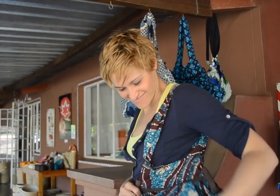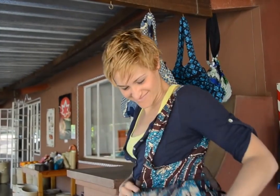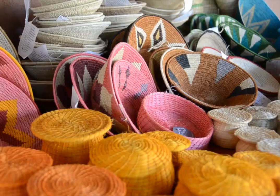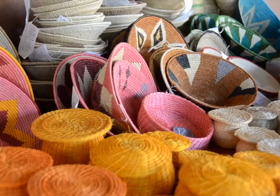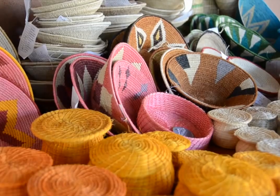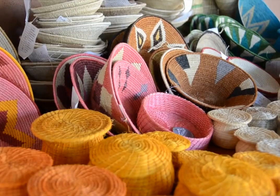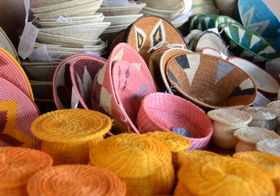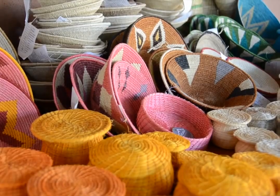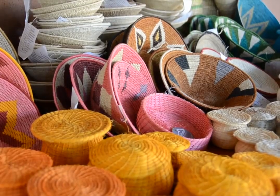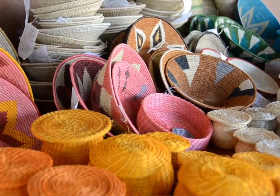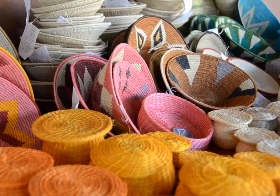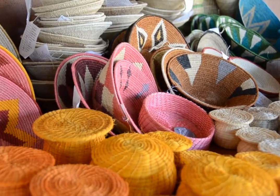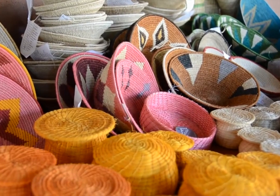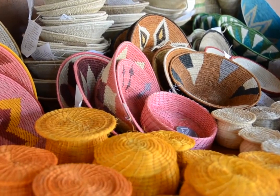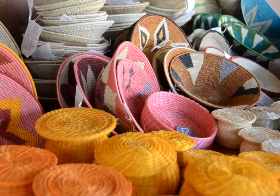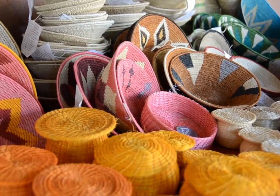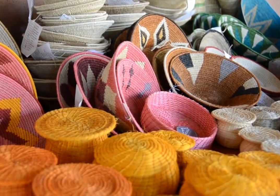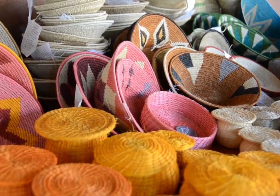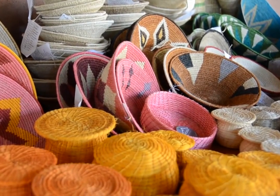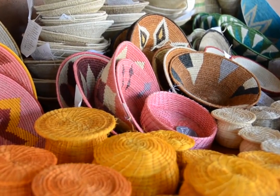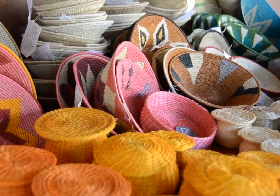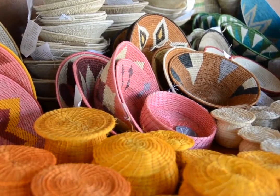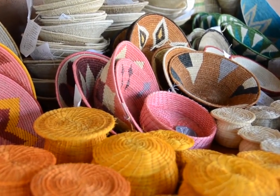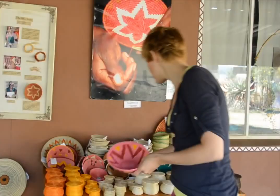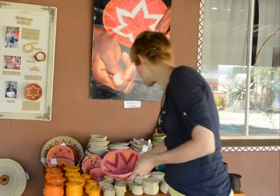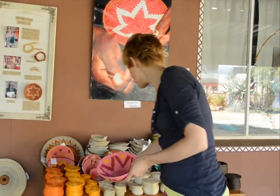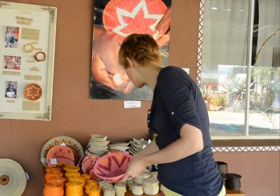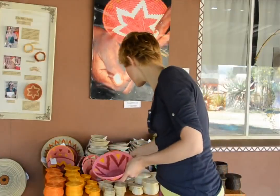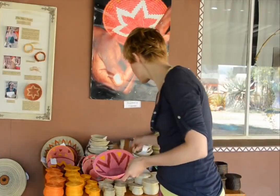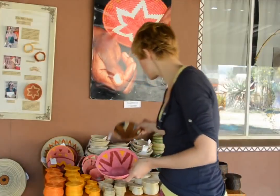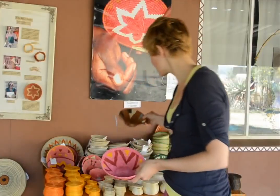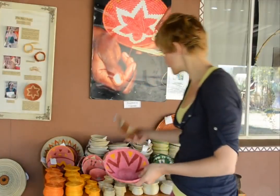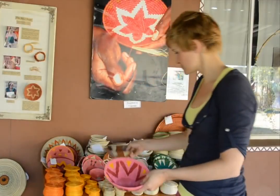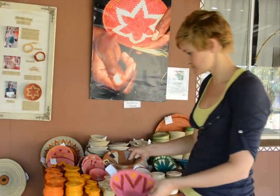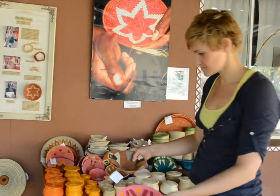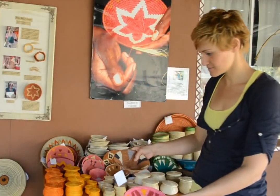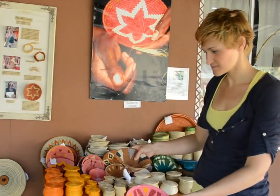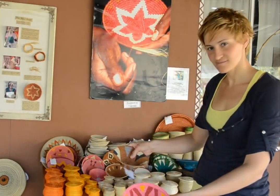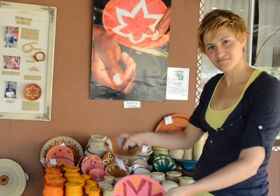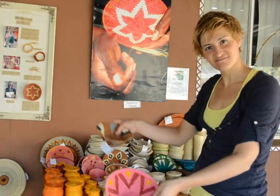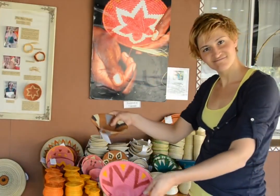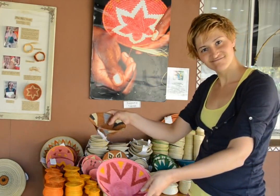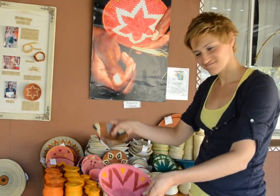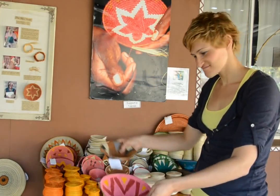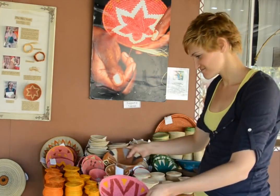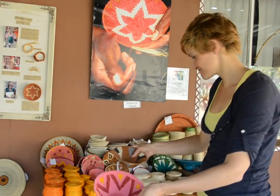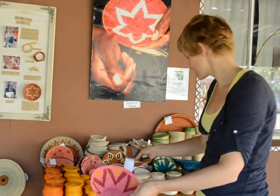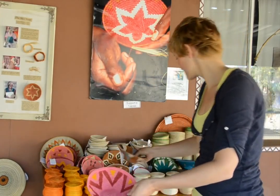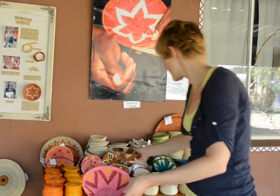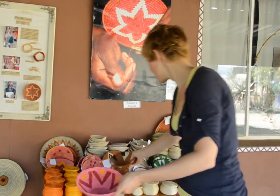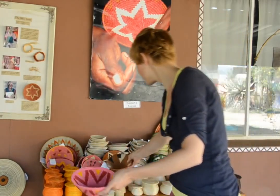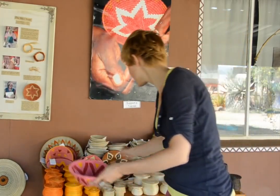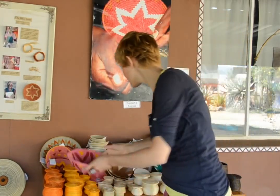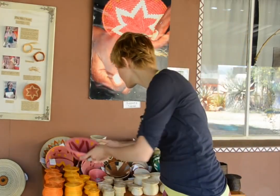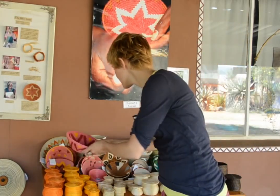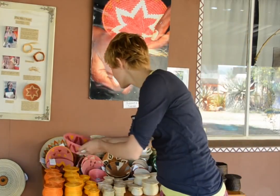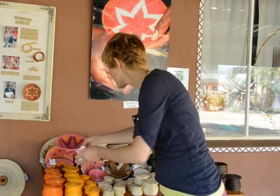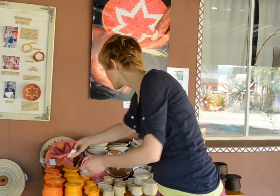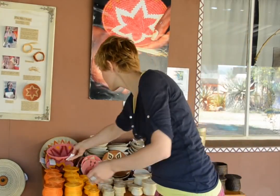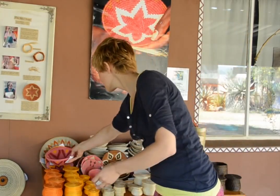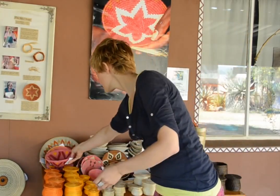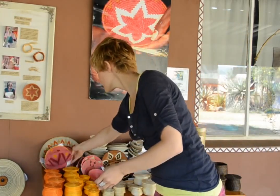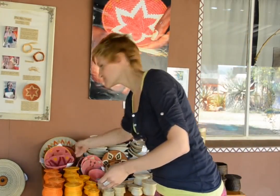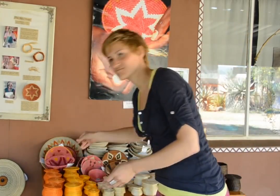I personally think so. See all the beautiful